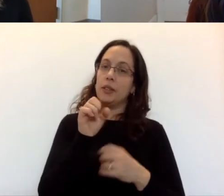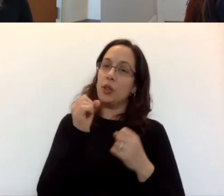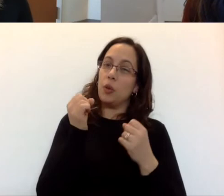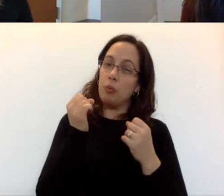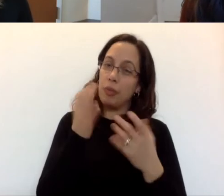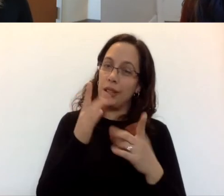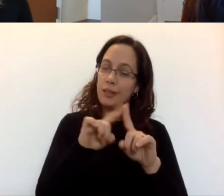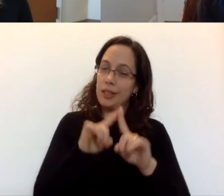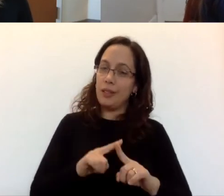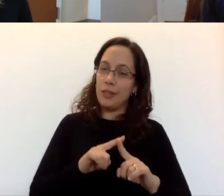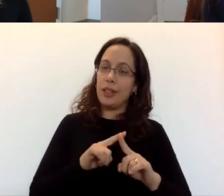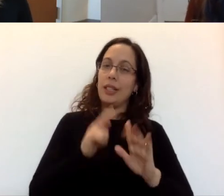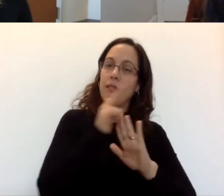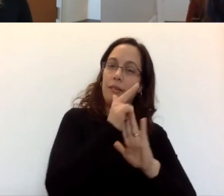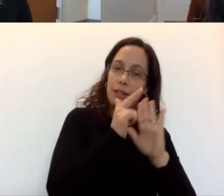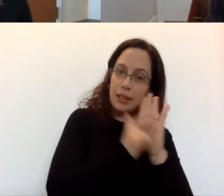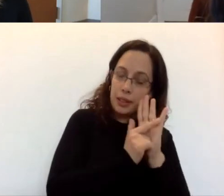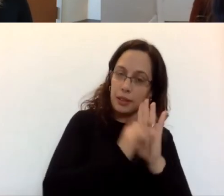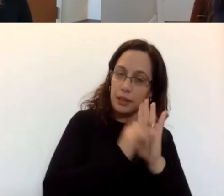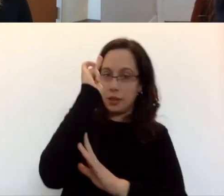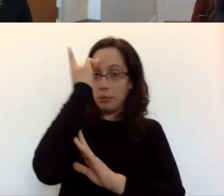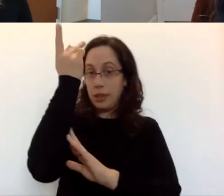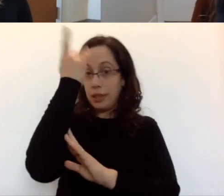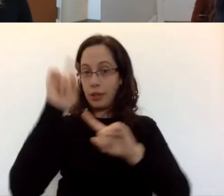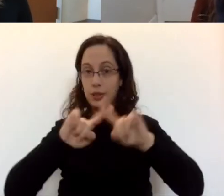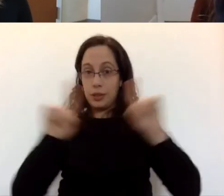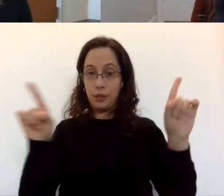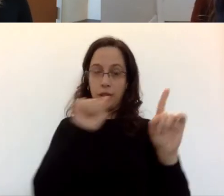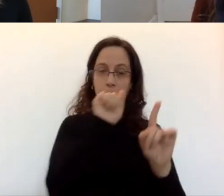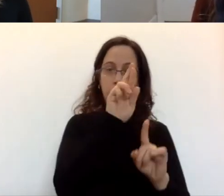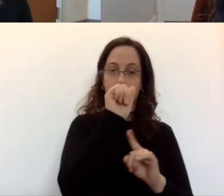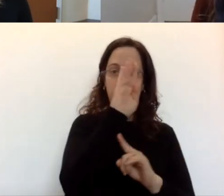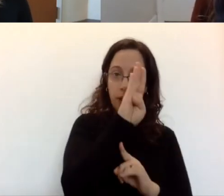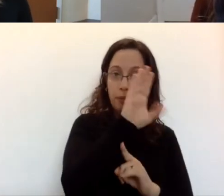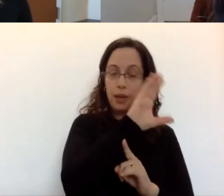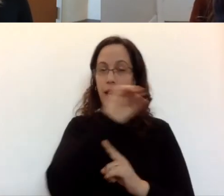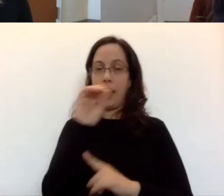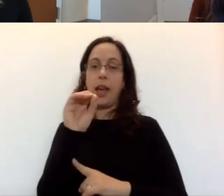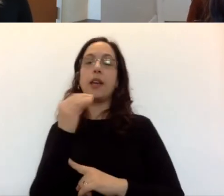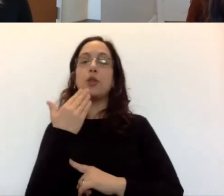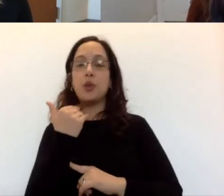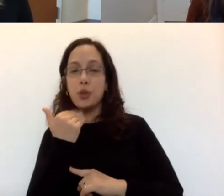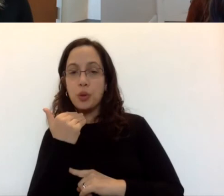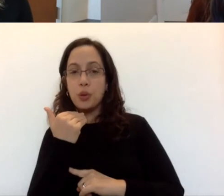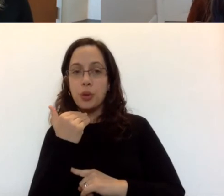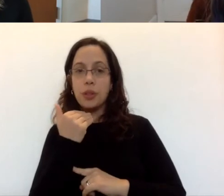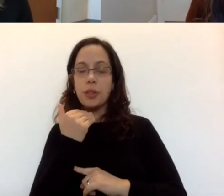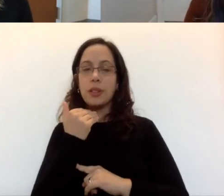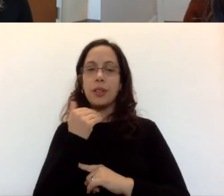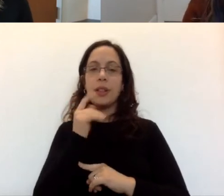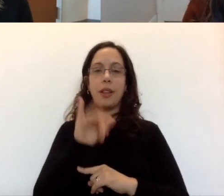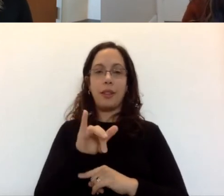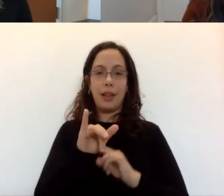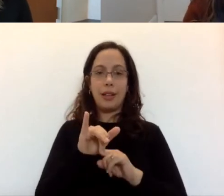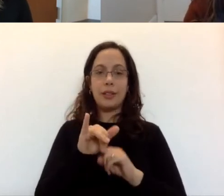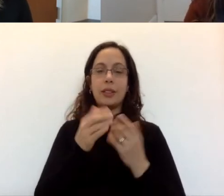difference between Arabs and Jews in Palestine was in the realm of colonial salaries right? that